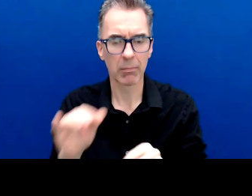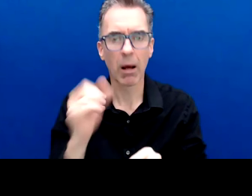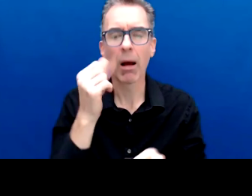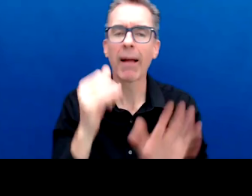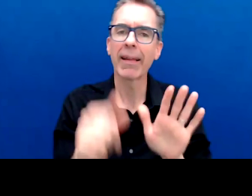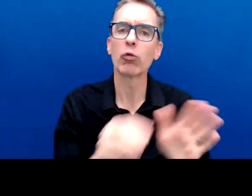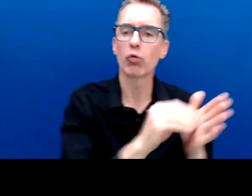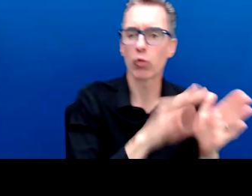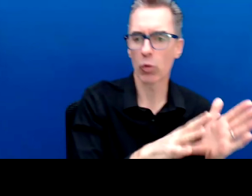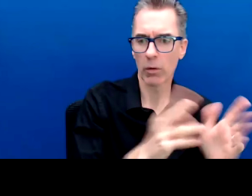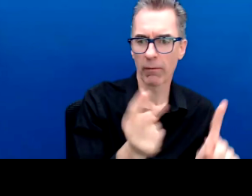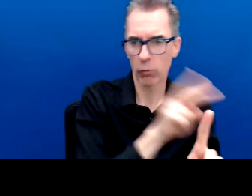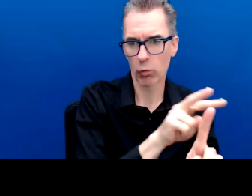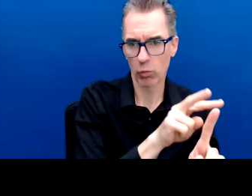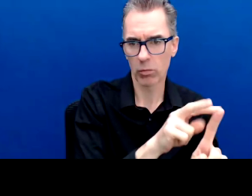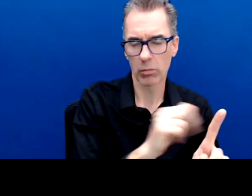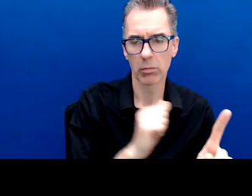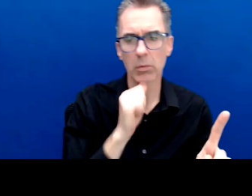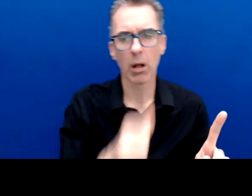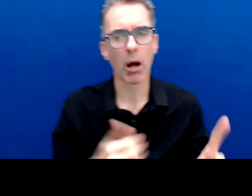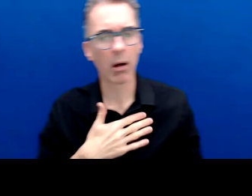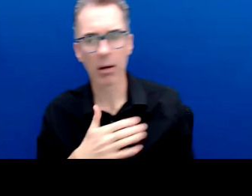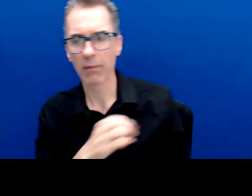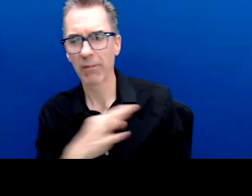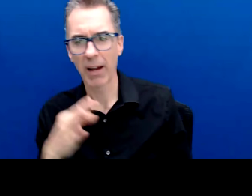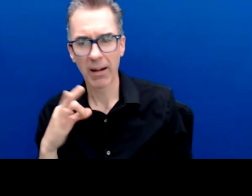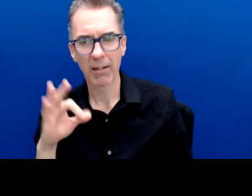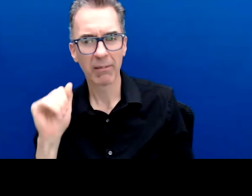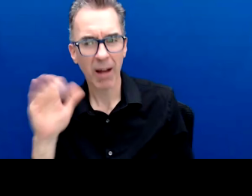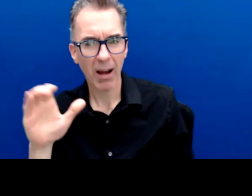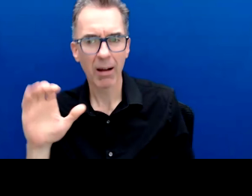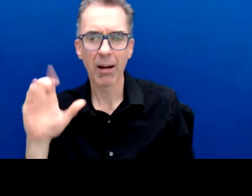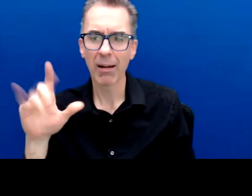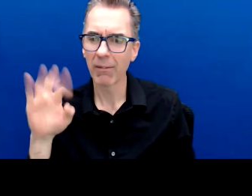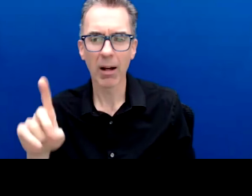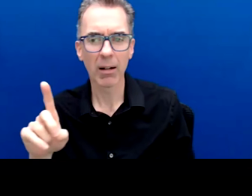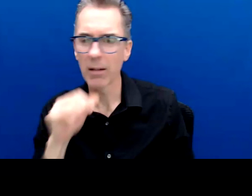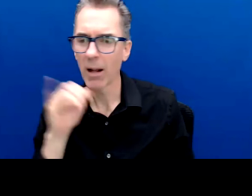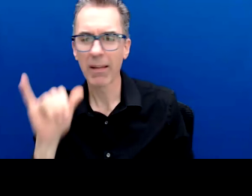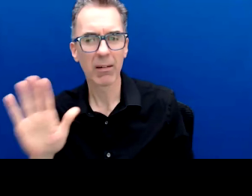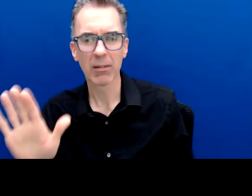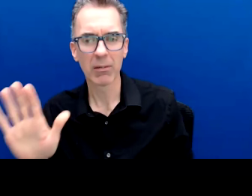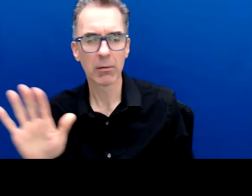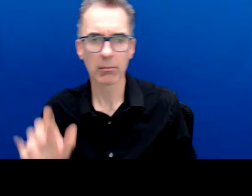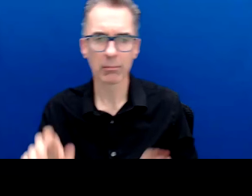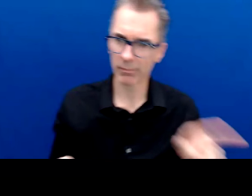This is not, you know, on our faculty, our classified side of Starfish, but all of this is accessible to our students.